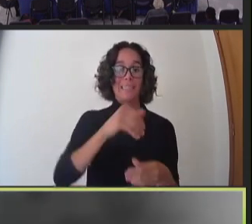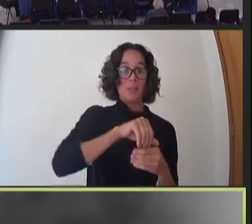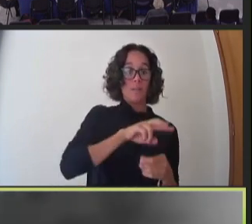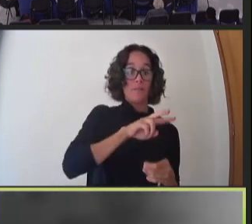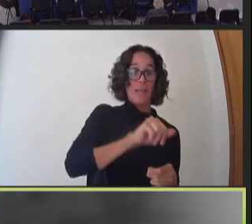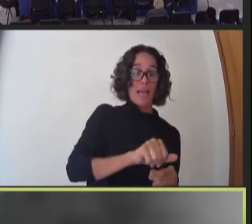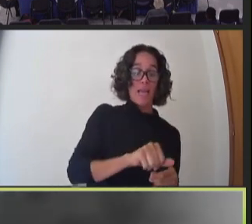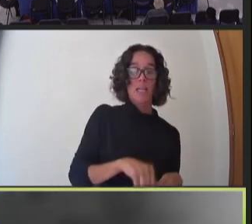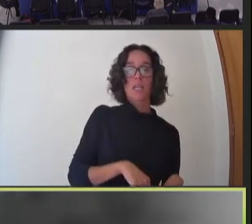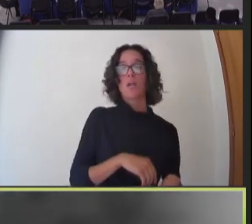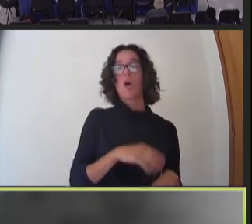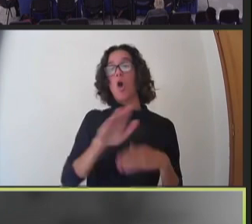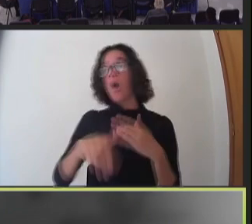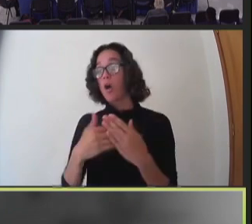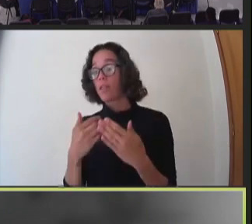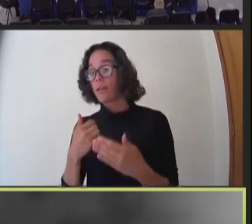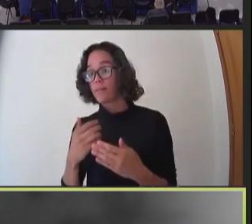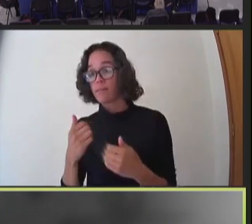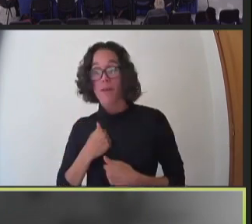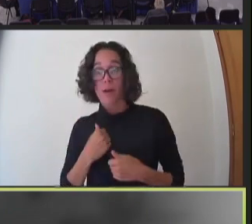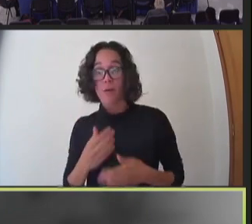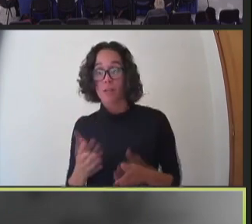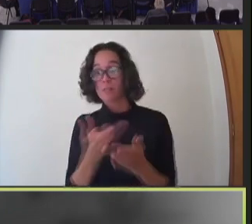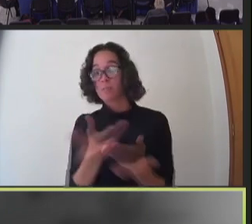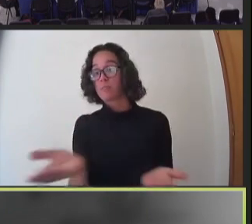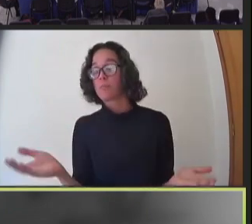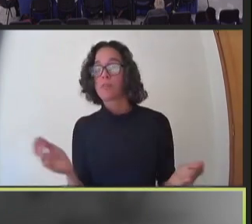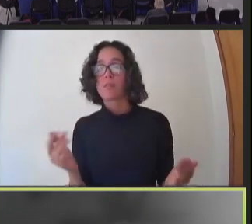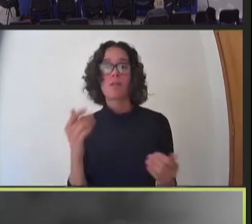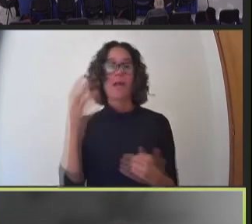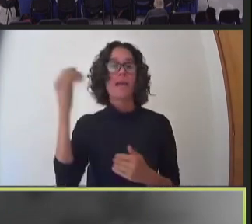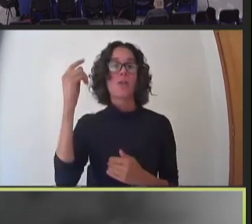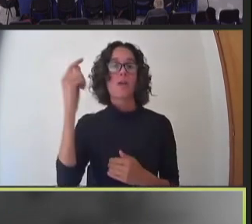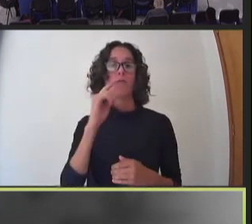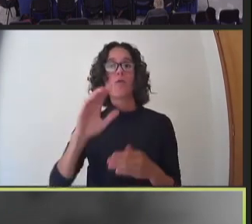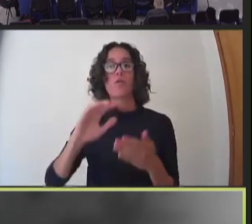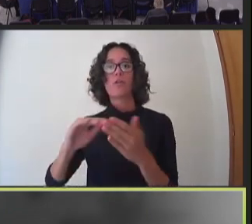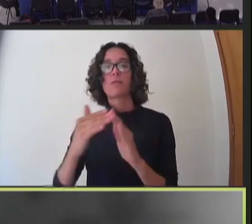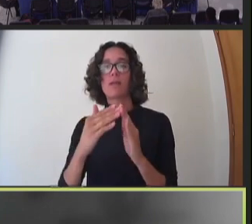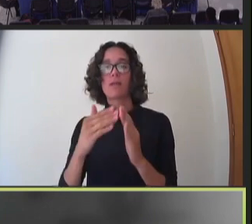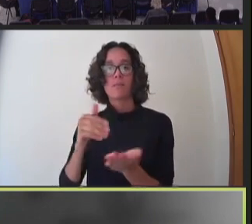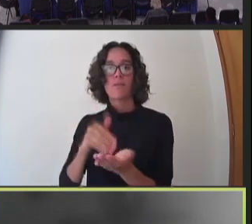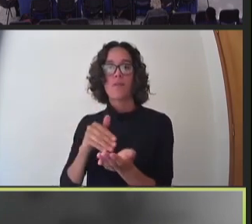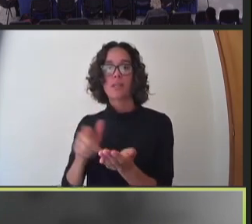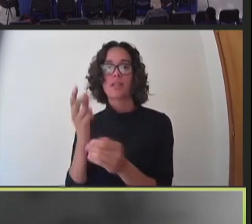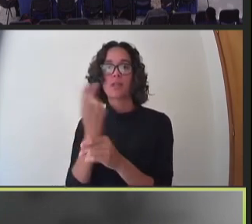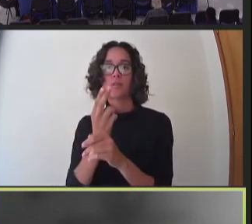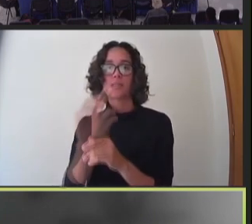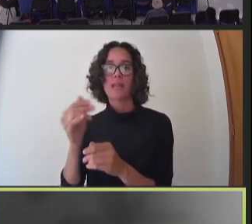and externally for the IISs and the community providers that utilize those IIS systems. So,